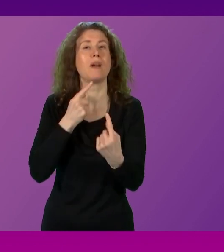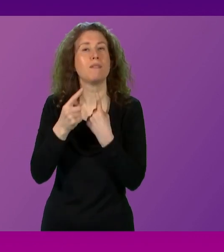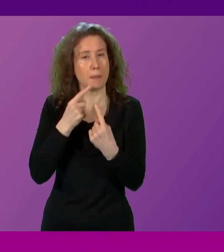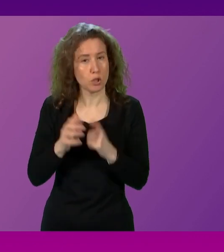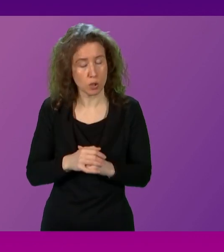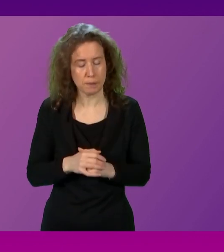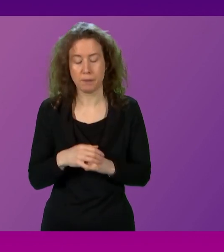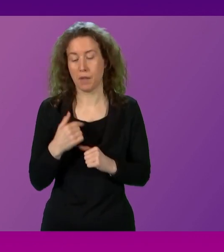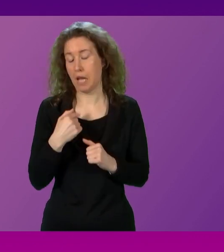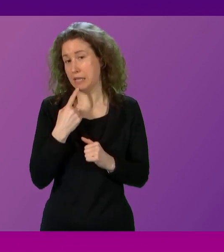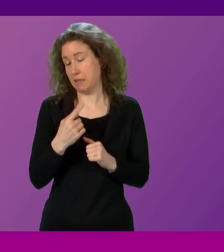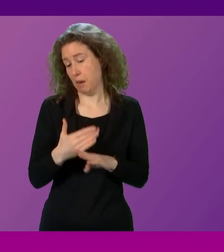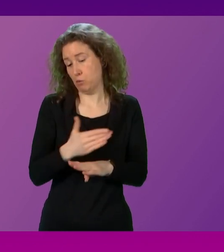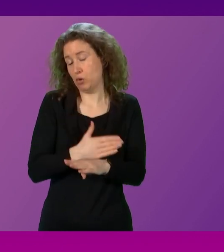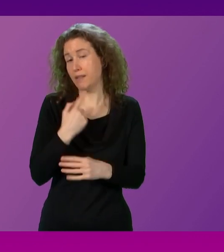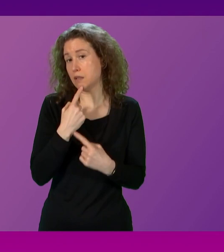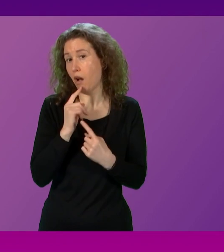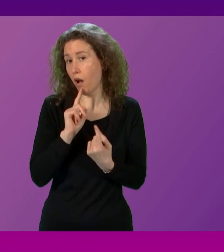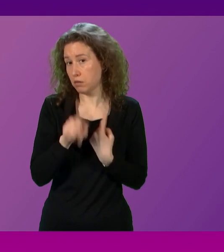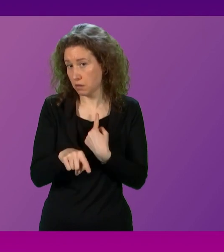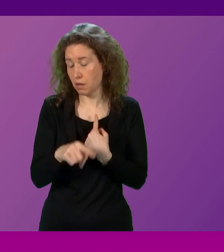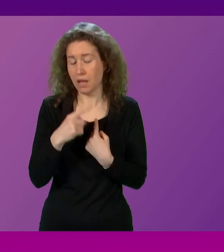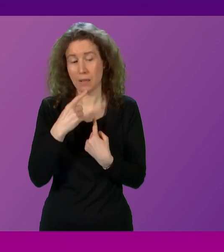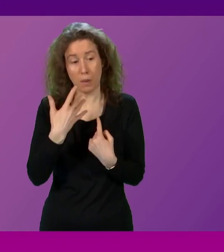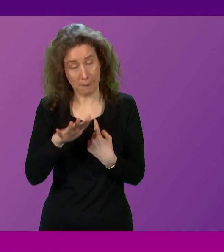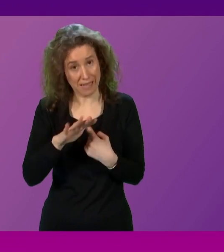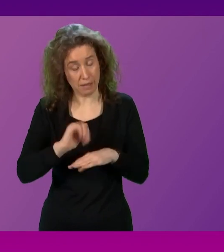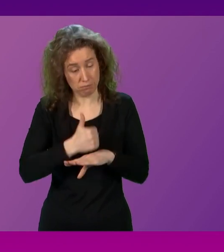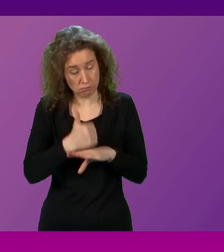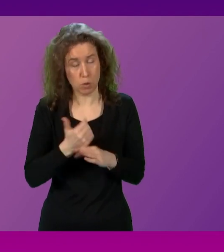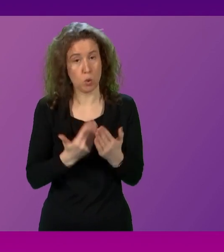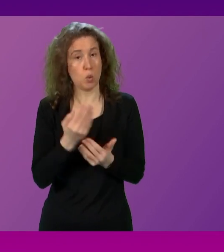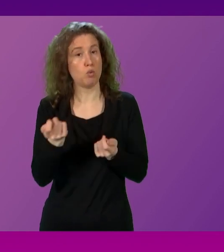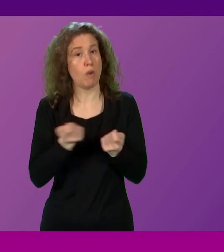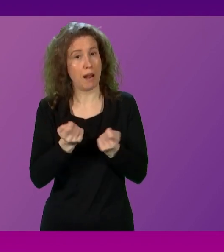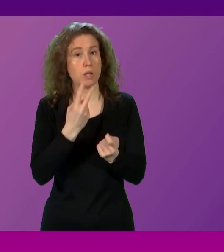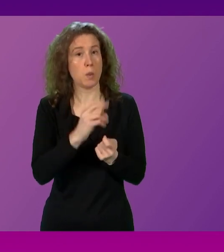I indicated in my previous answer that, having introduced regulations in 2021,